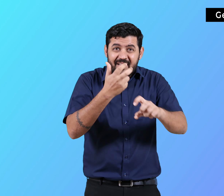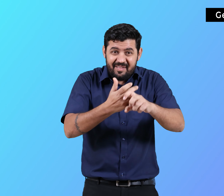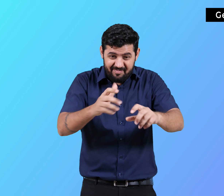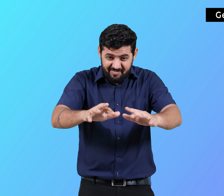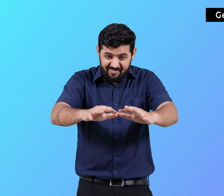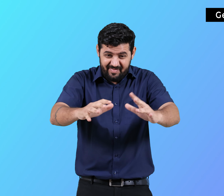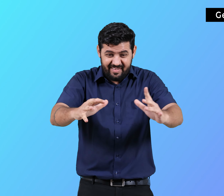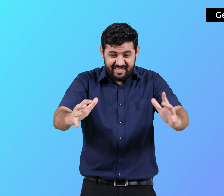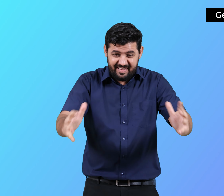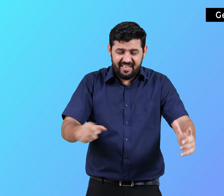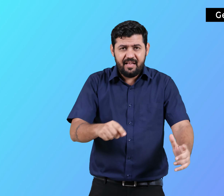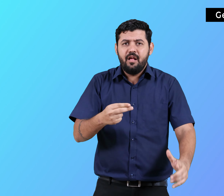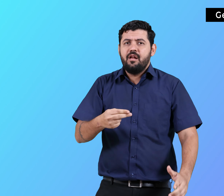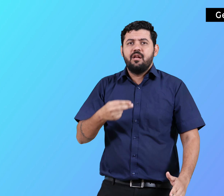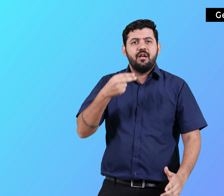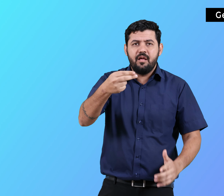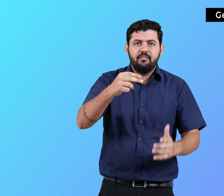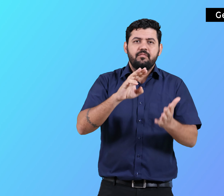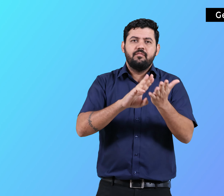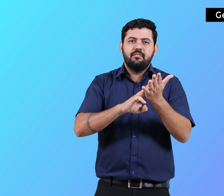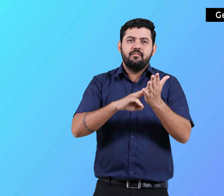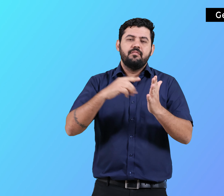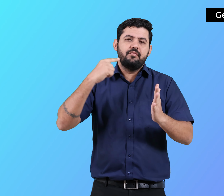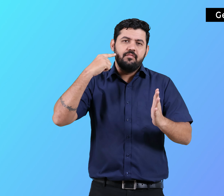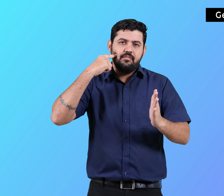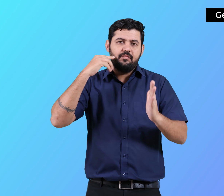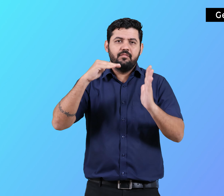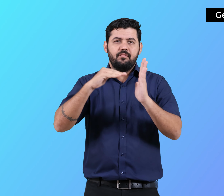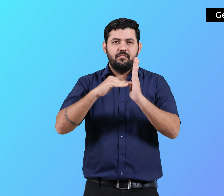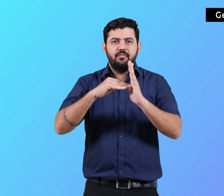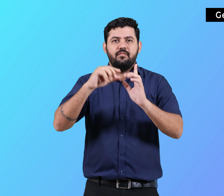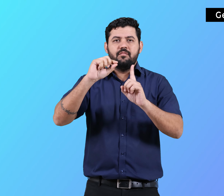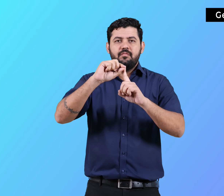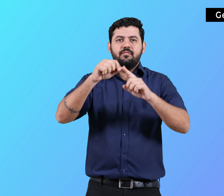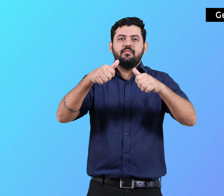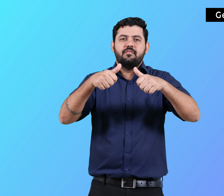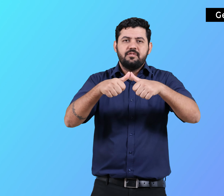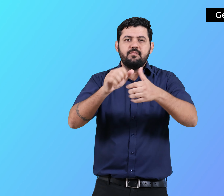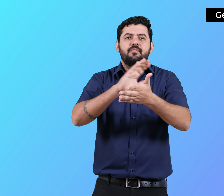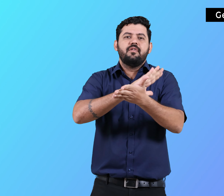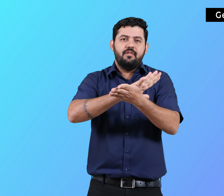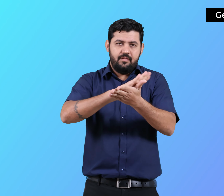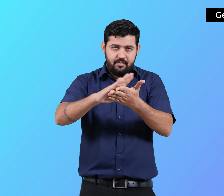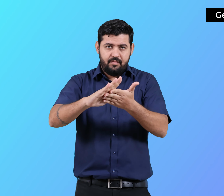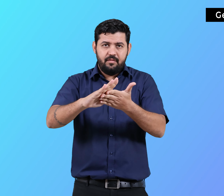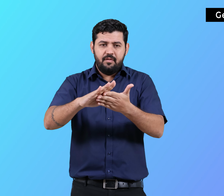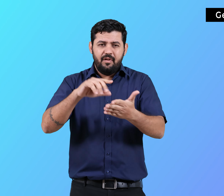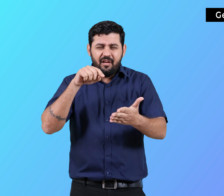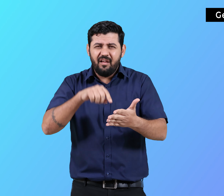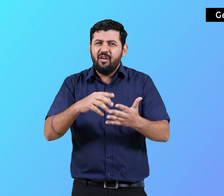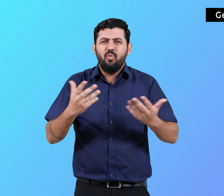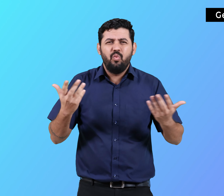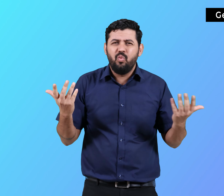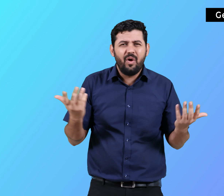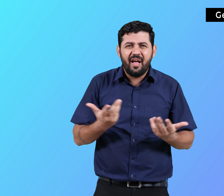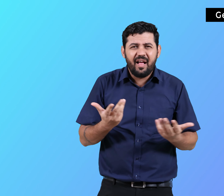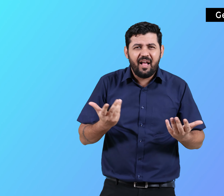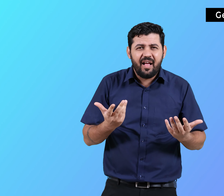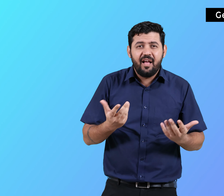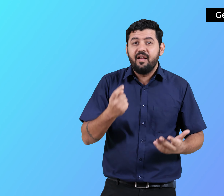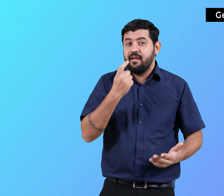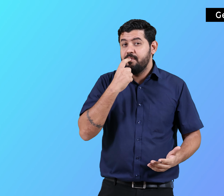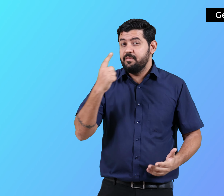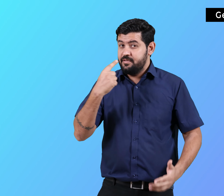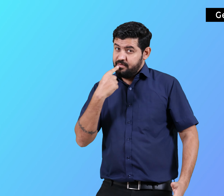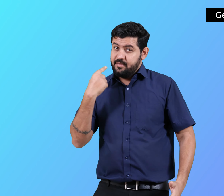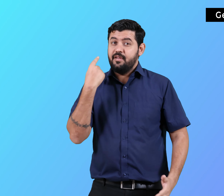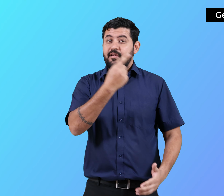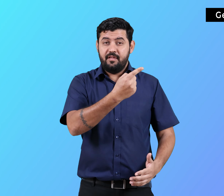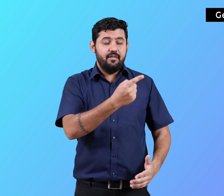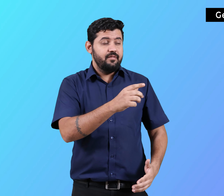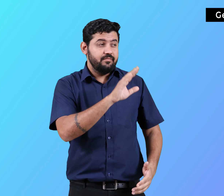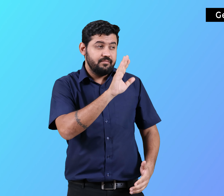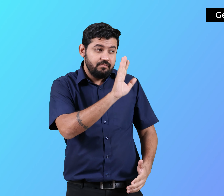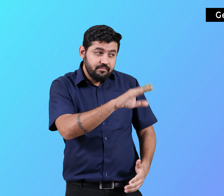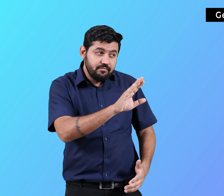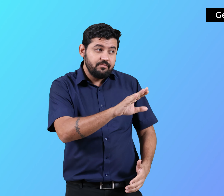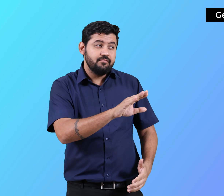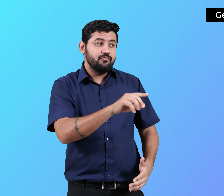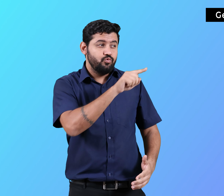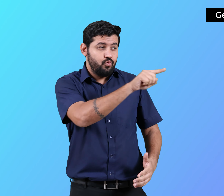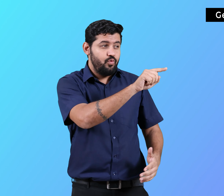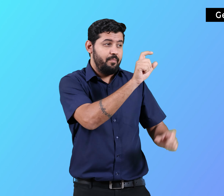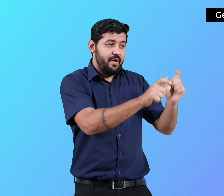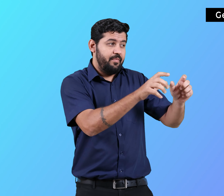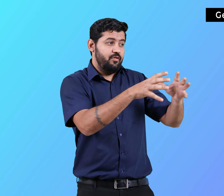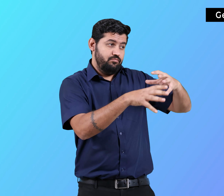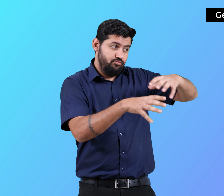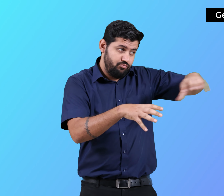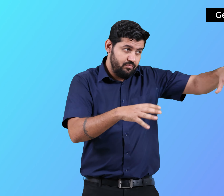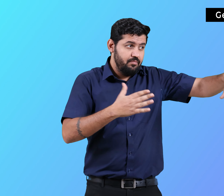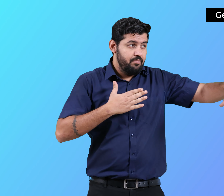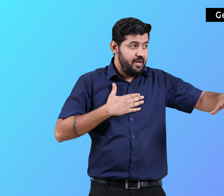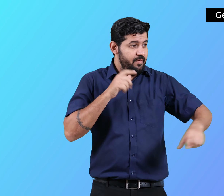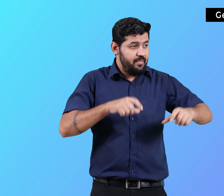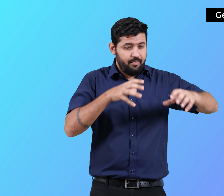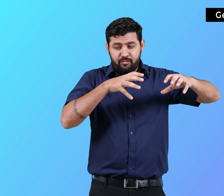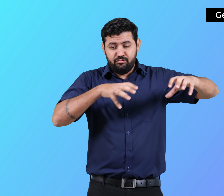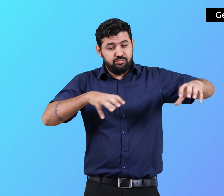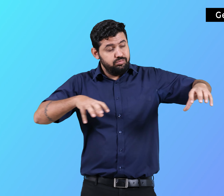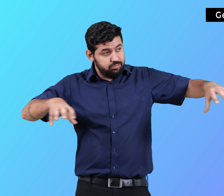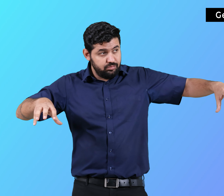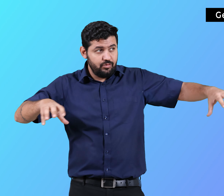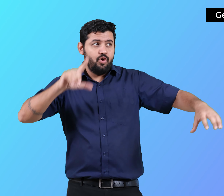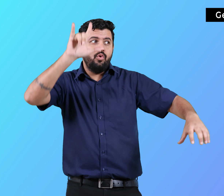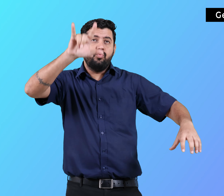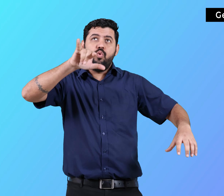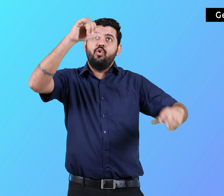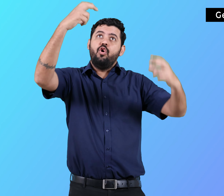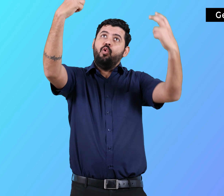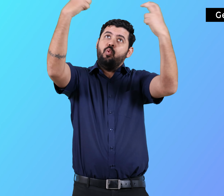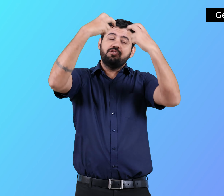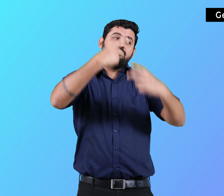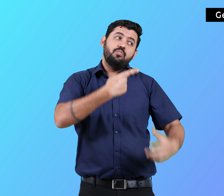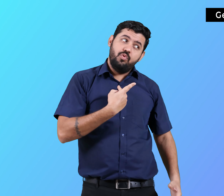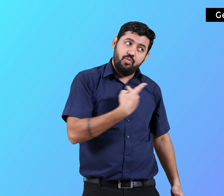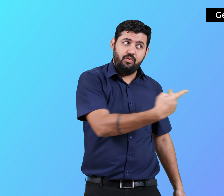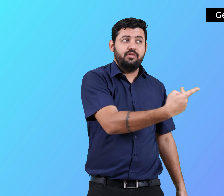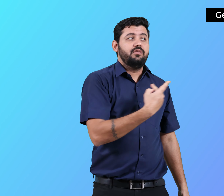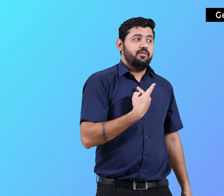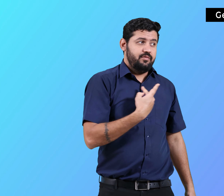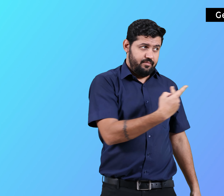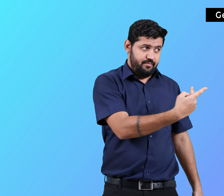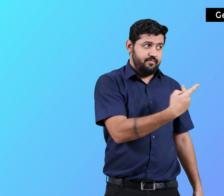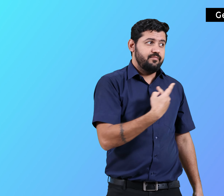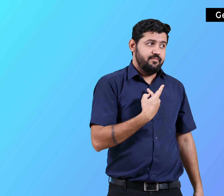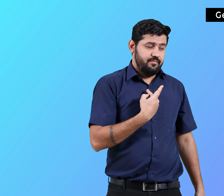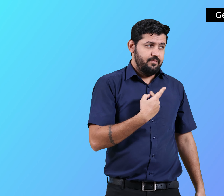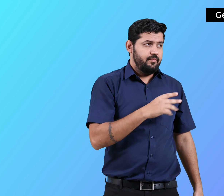It was also called Mizpah because Laban said, “Let the LORD watch to see what we do while we are separated from each other.